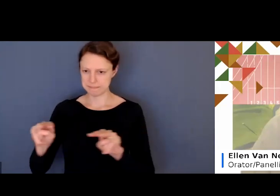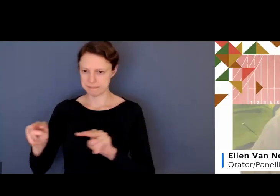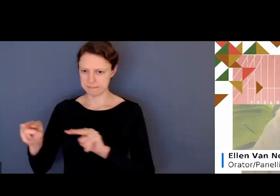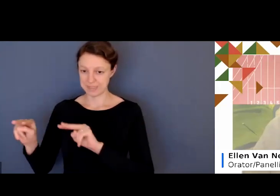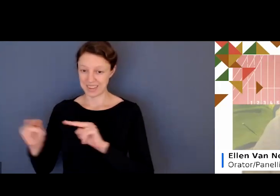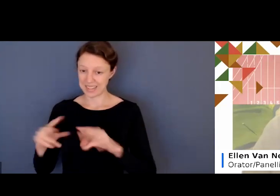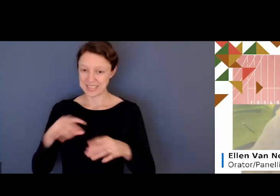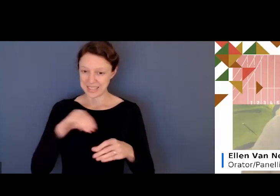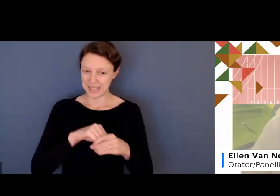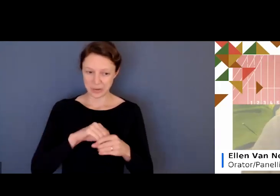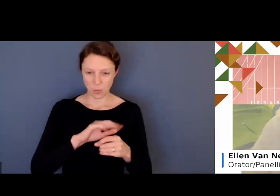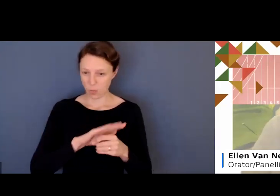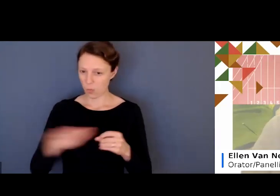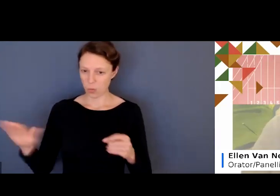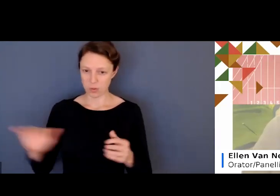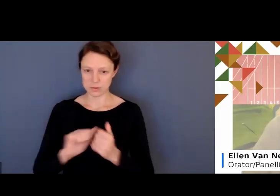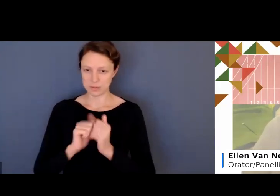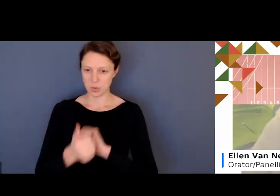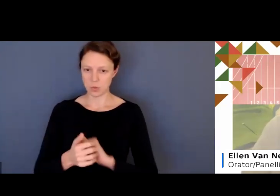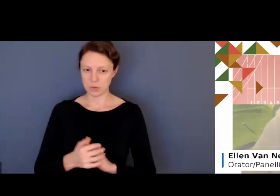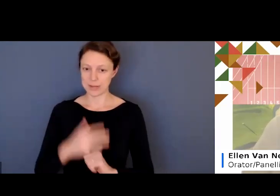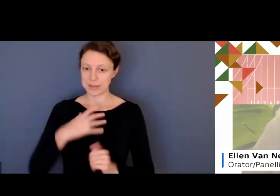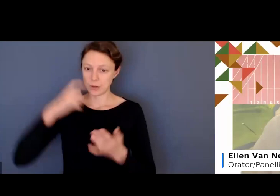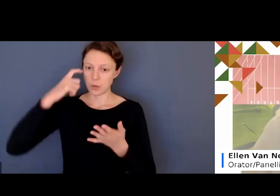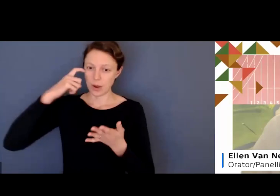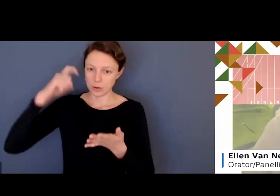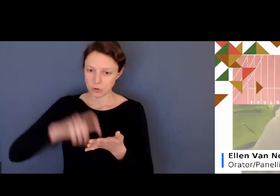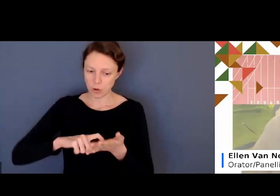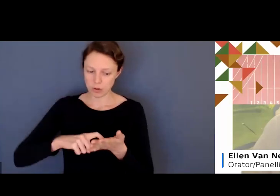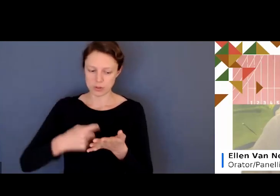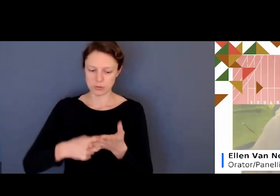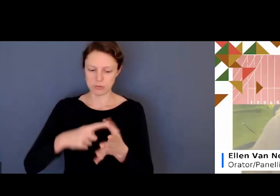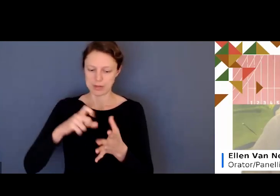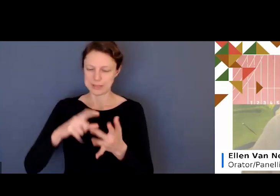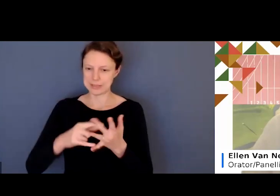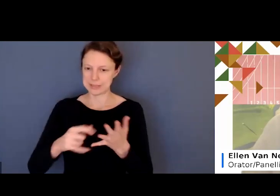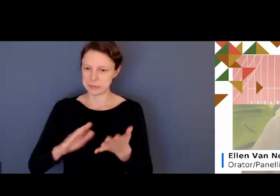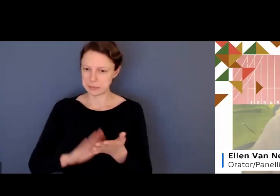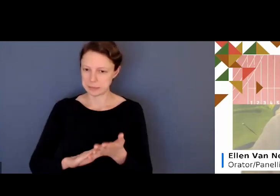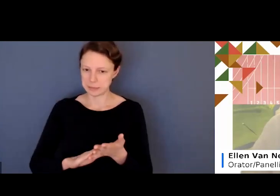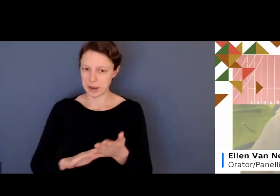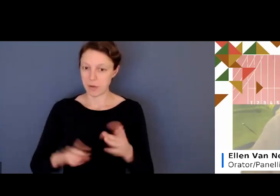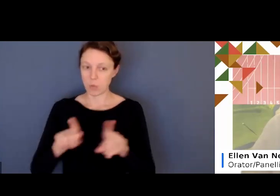Acknowledging racism and second is thinking through the impacts of racism